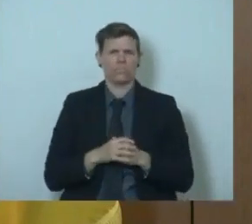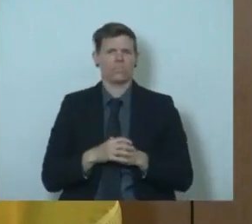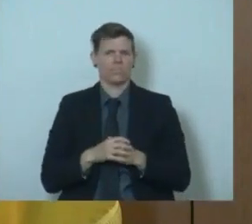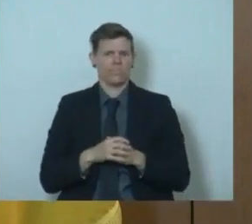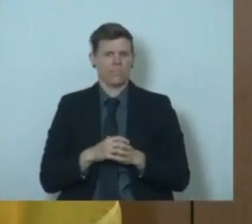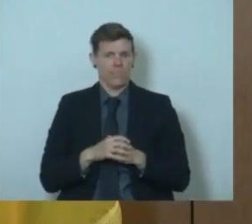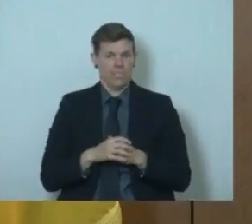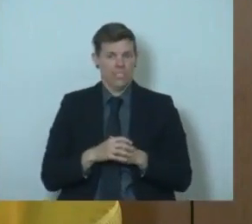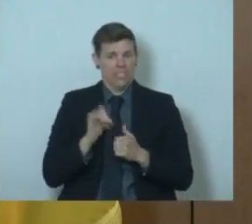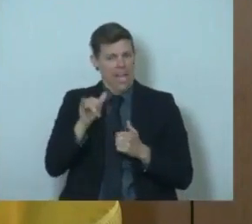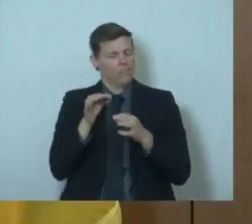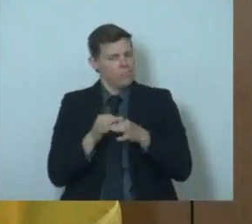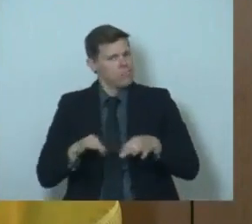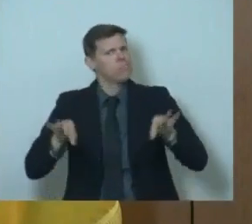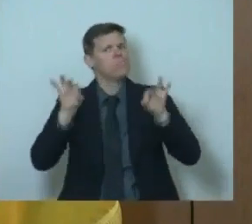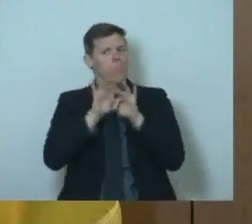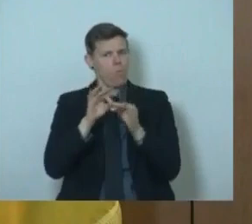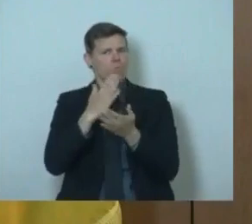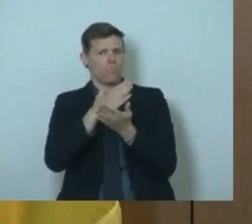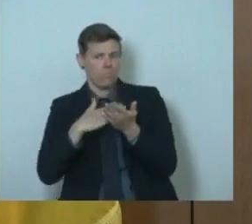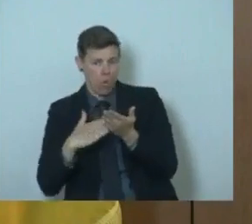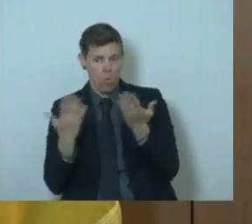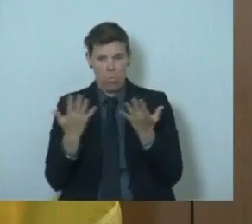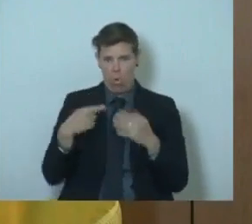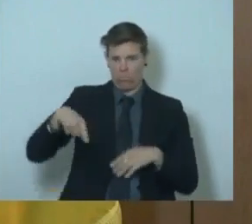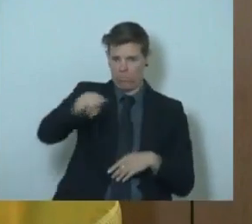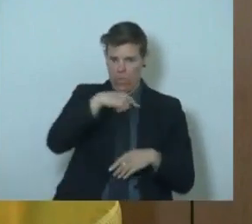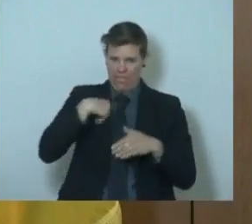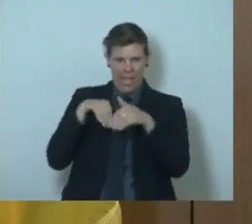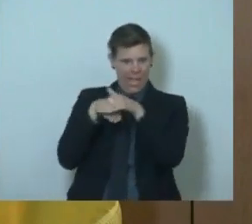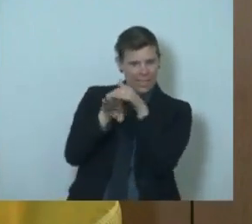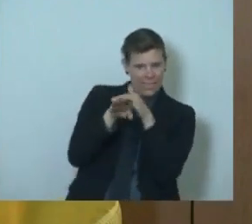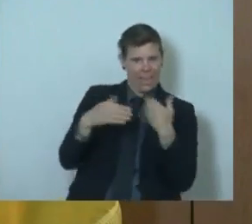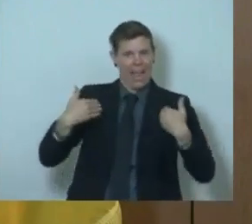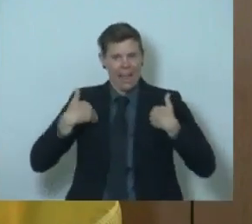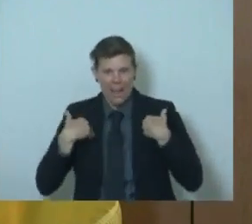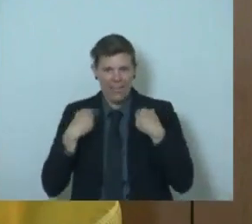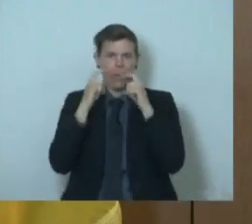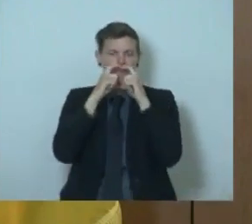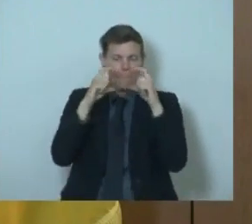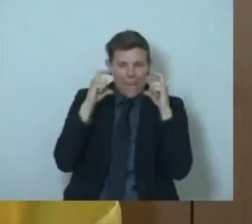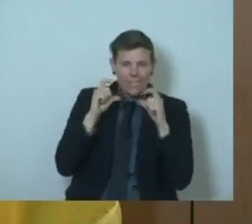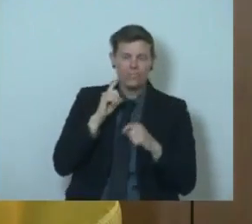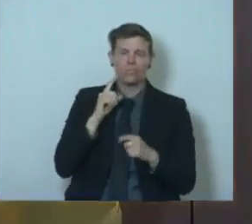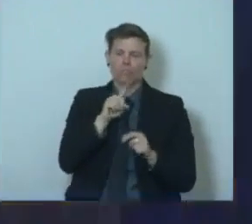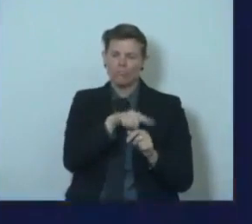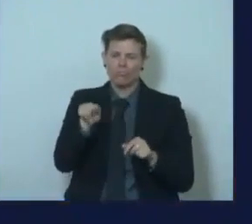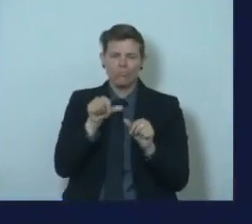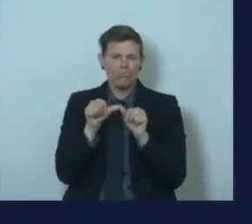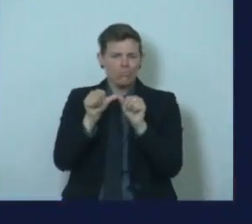OPENING UP BUSINESSES AND SUPPORTING OUR COMMUNITIES AND HELPING EACH OTHER HAVE ACCESS TO FACE COVERINGS.